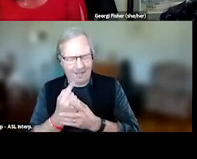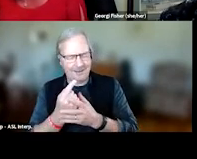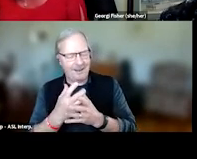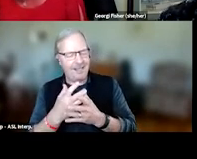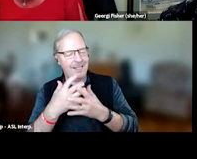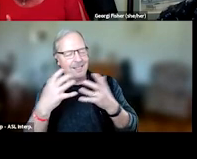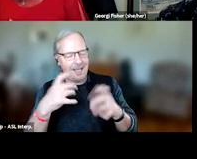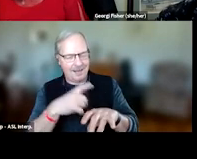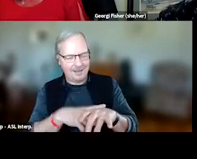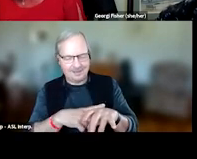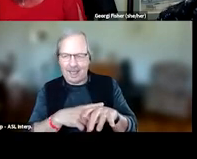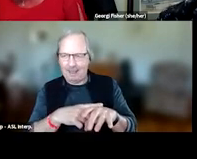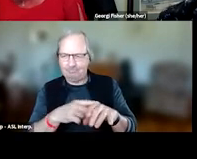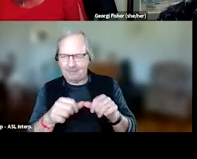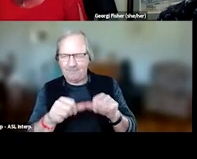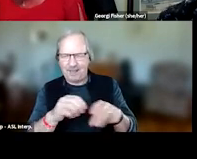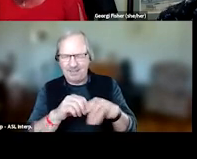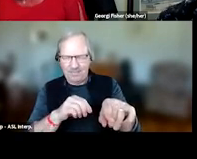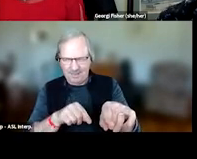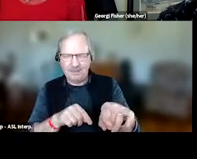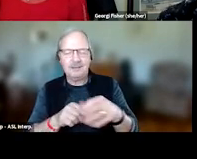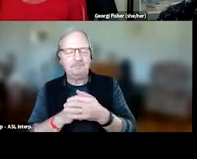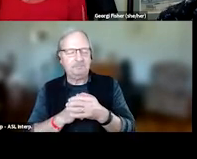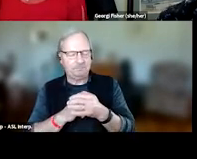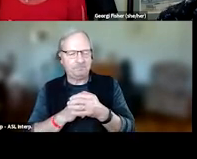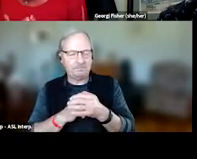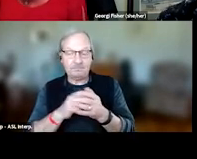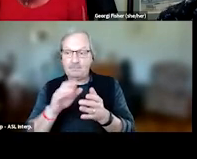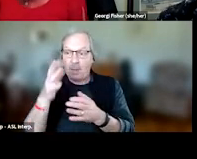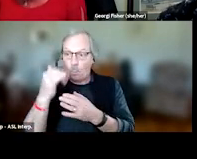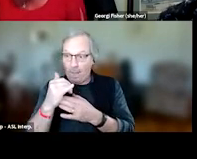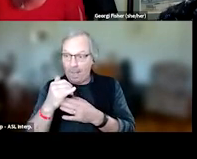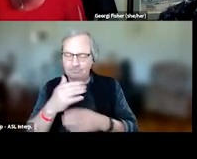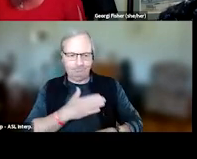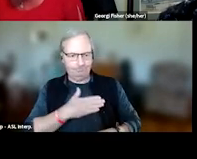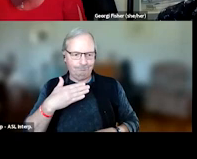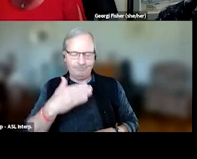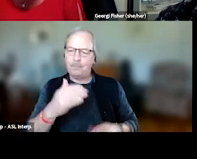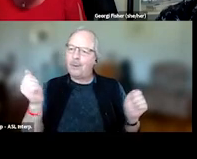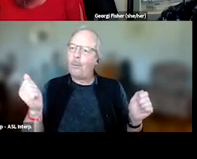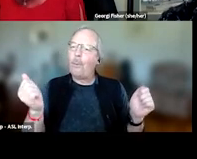invested on this and that's why I'm committed to all of you guys and the case managers